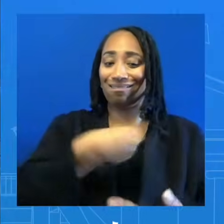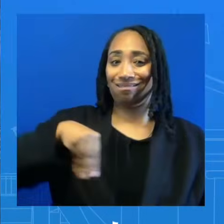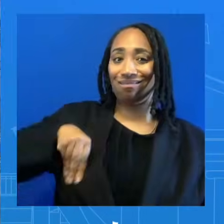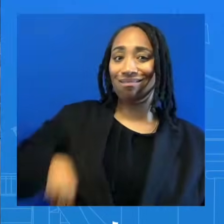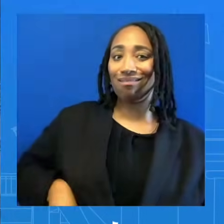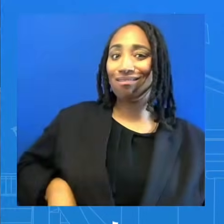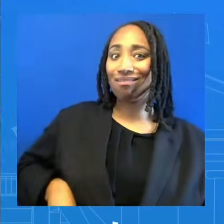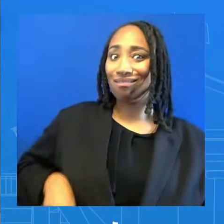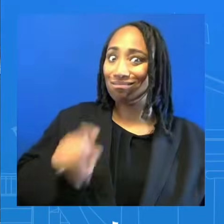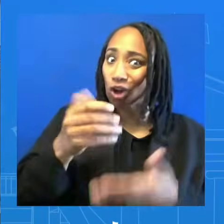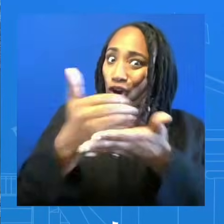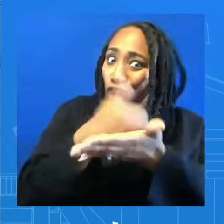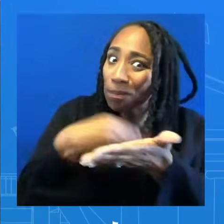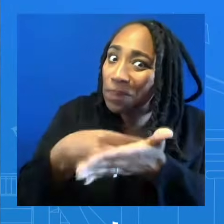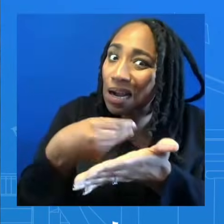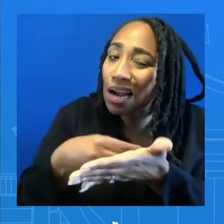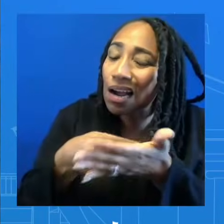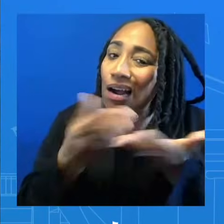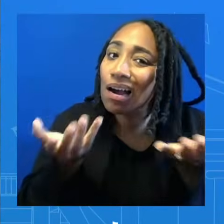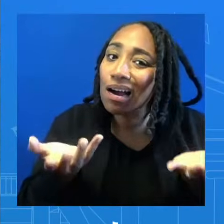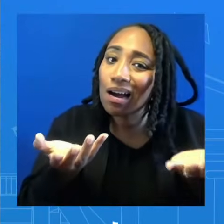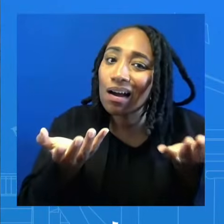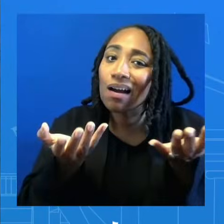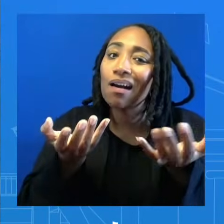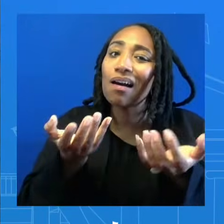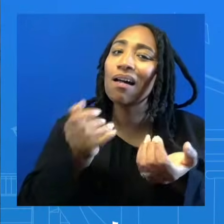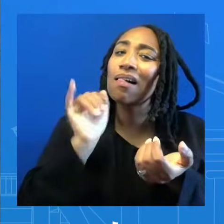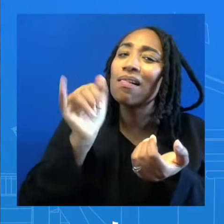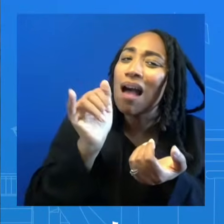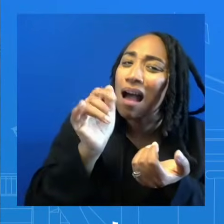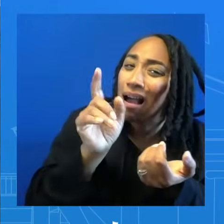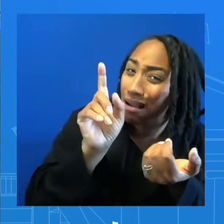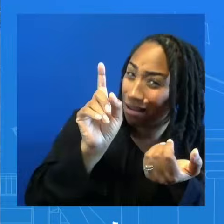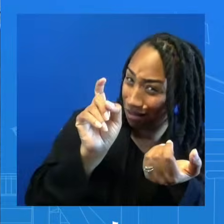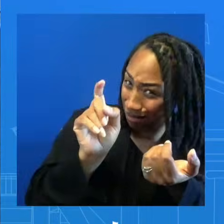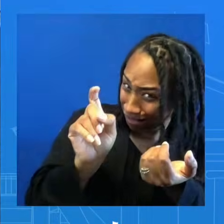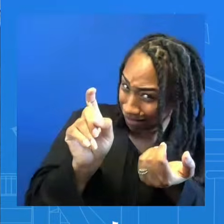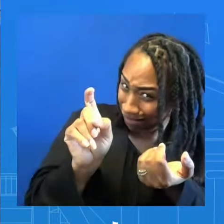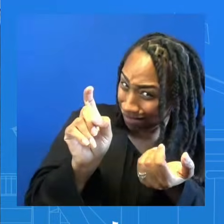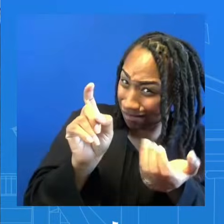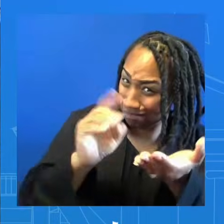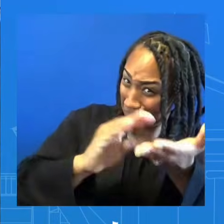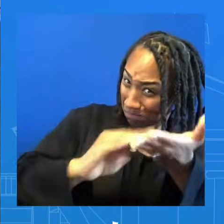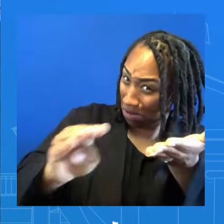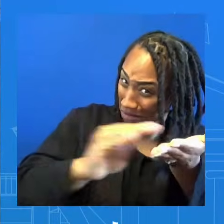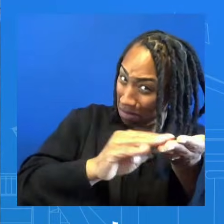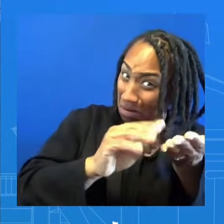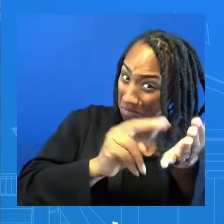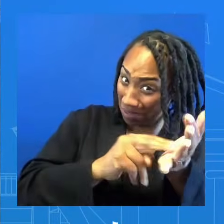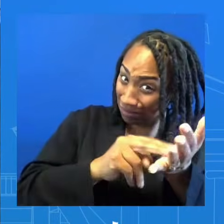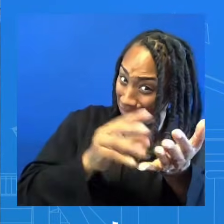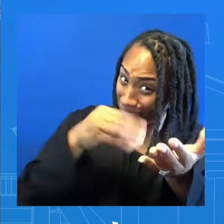also part of the criteria here? Or was it the mere fact where, if you were somebody on home confinement --